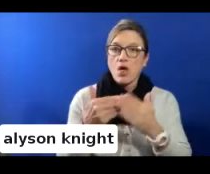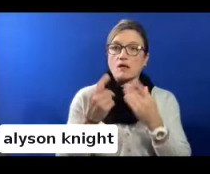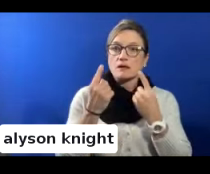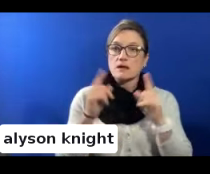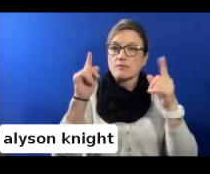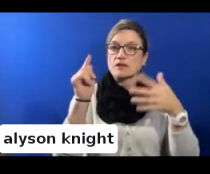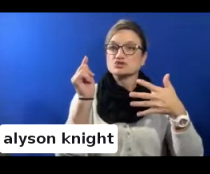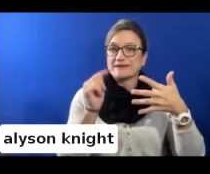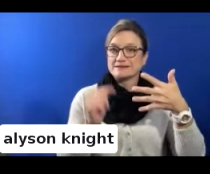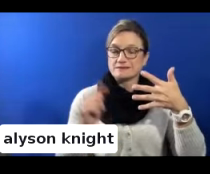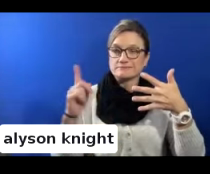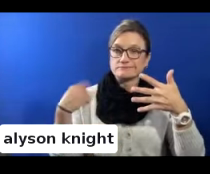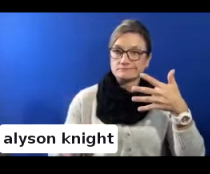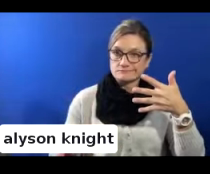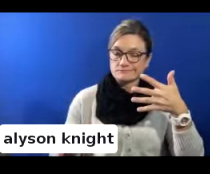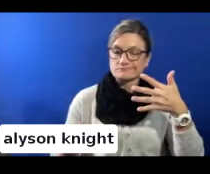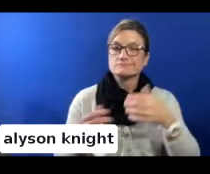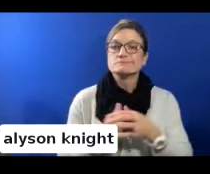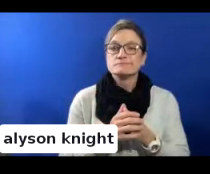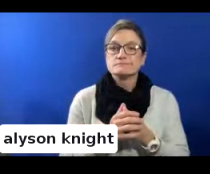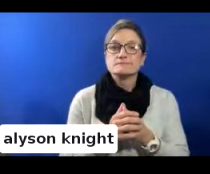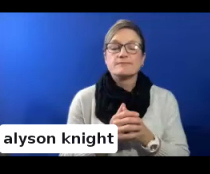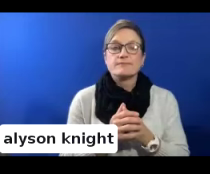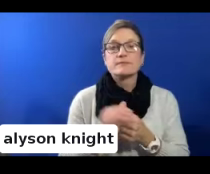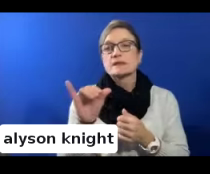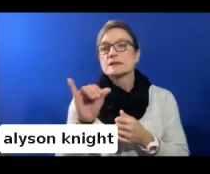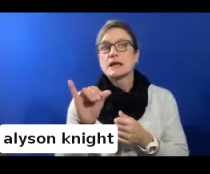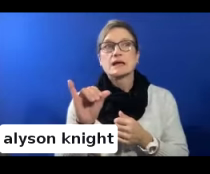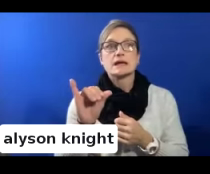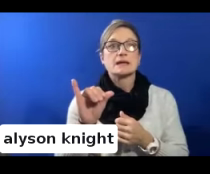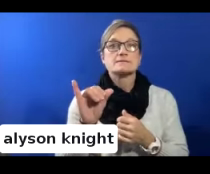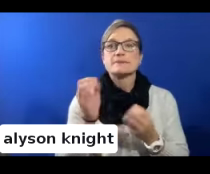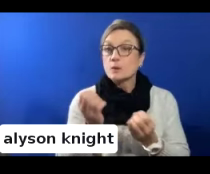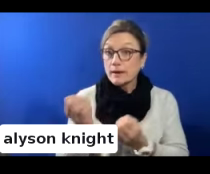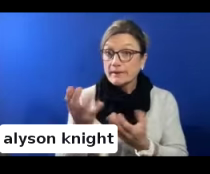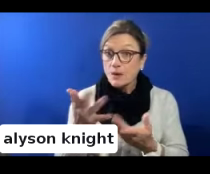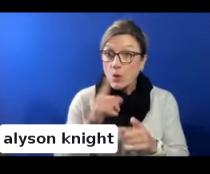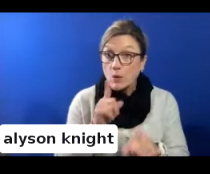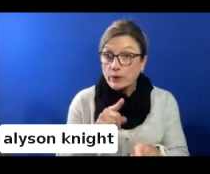relative to the proposed activities, like equipment was ordered and